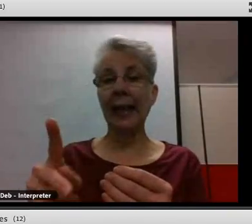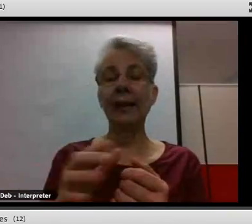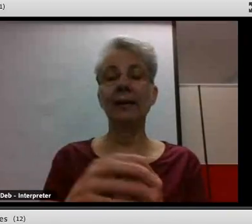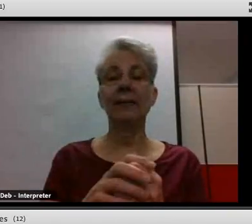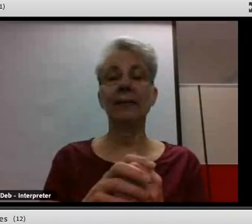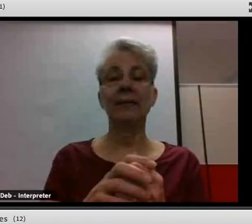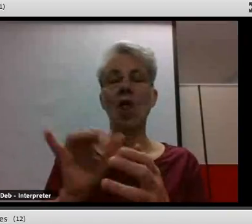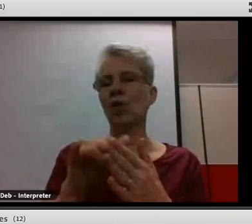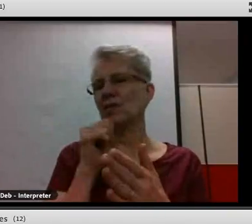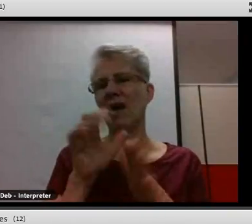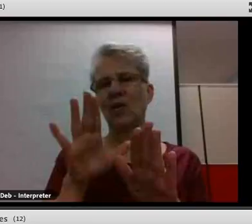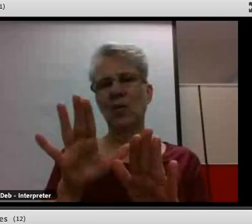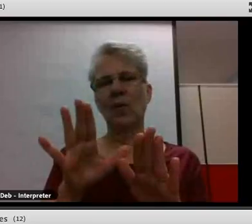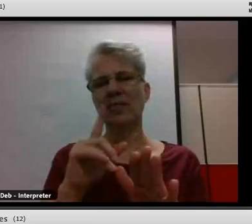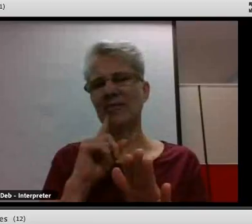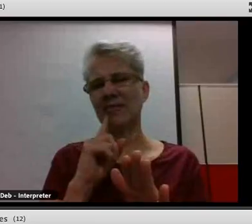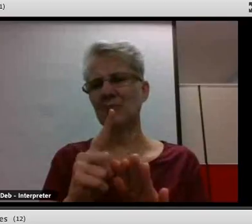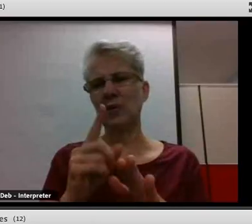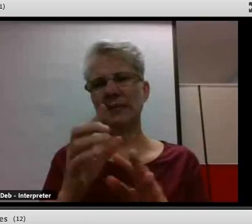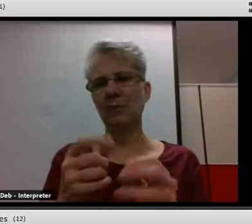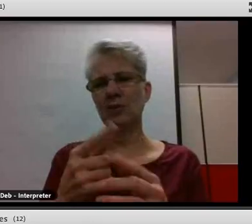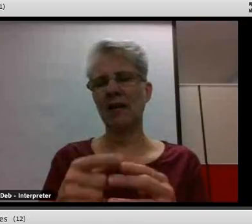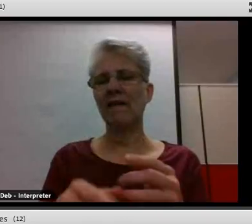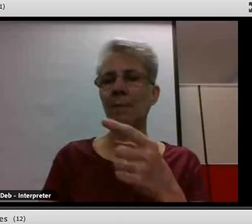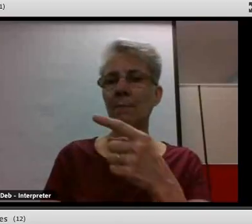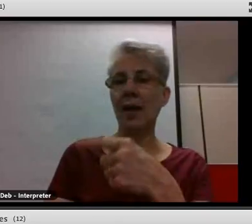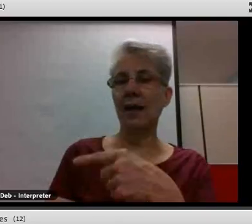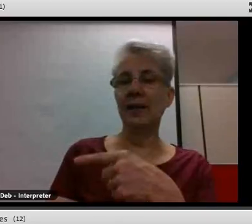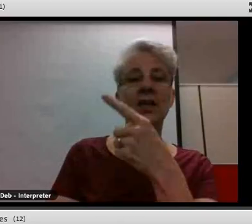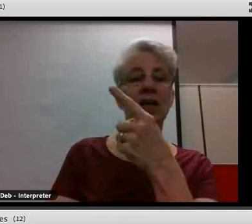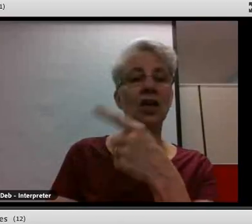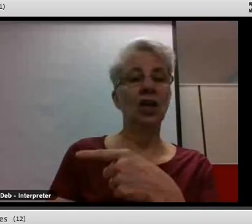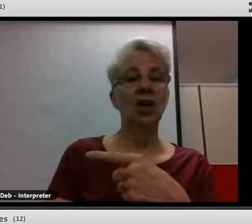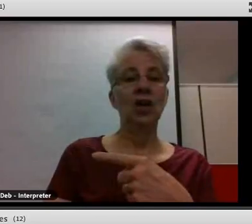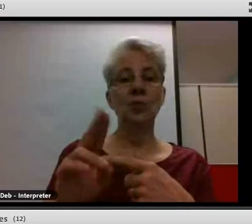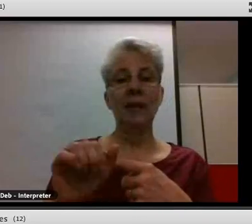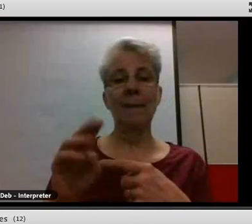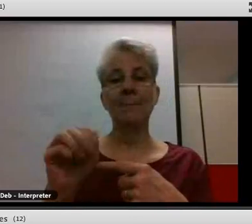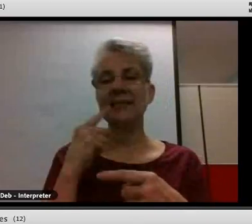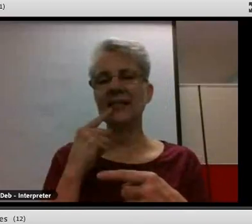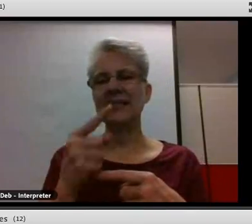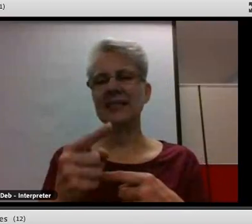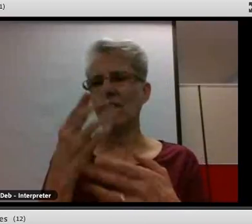So, again, it is this example of, you know, it's the law that you have to --